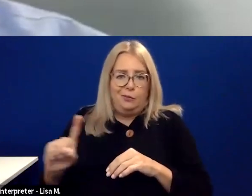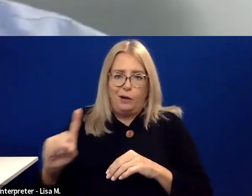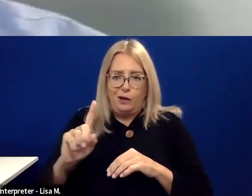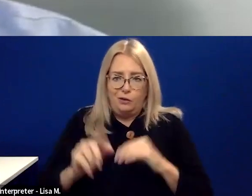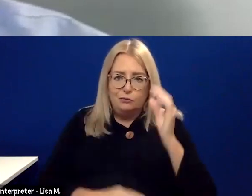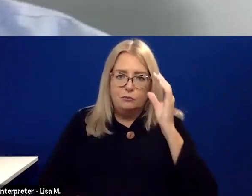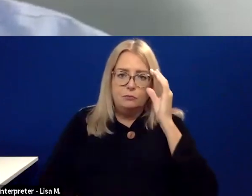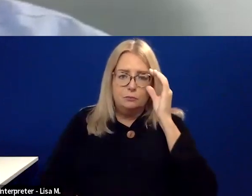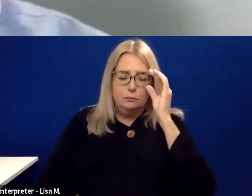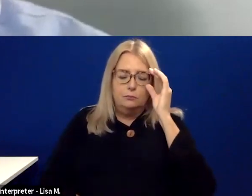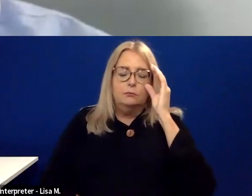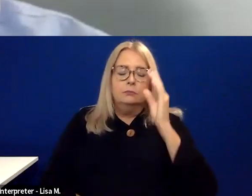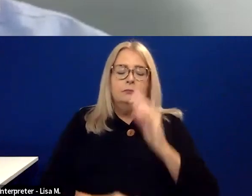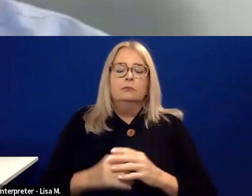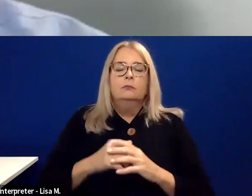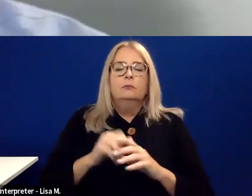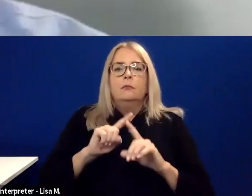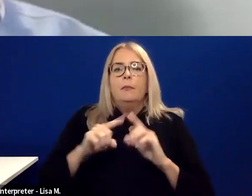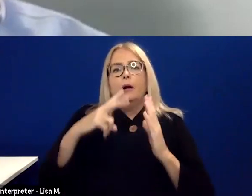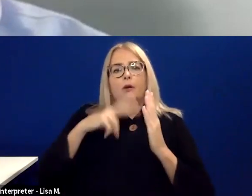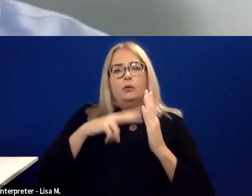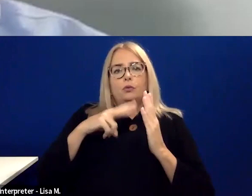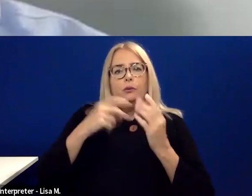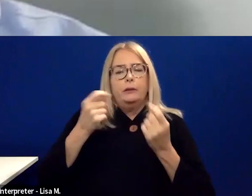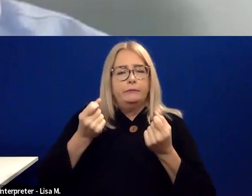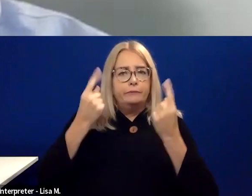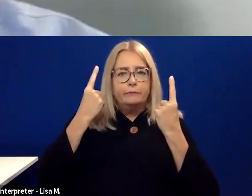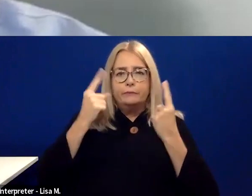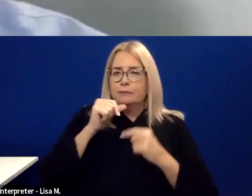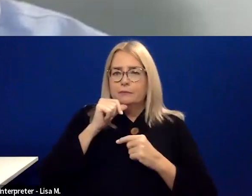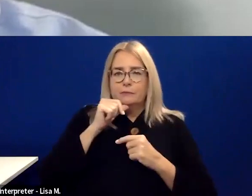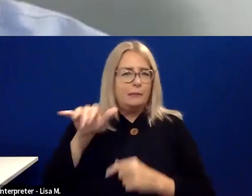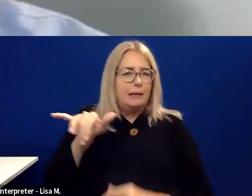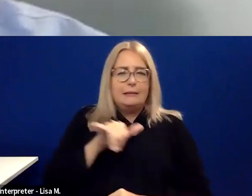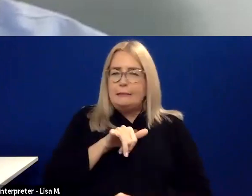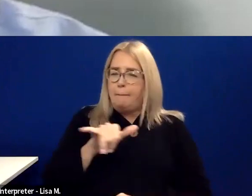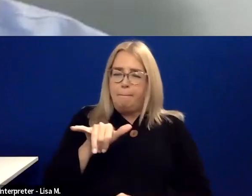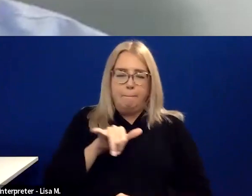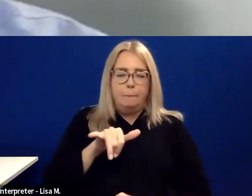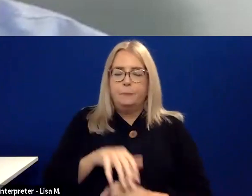and but reading comprehension is not like that it's not the case that you can learn